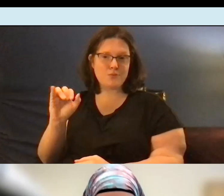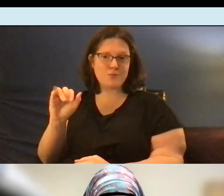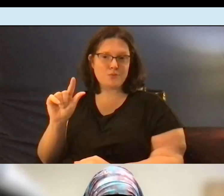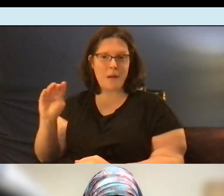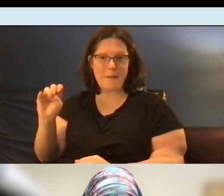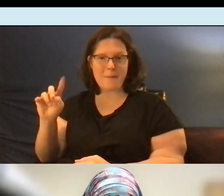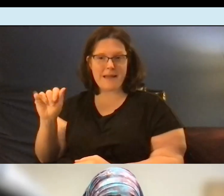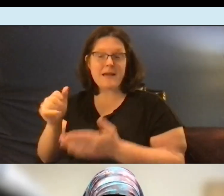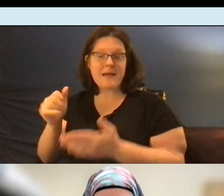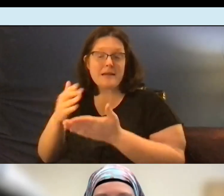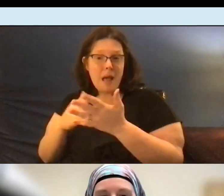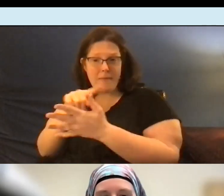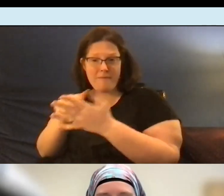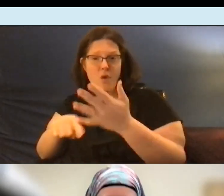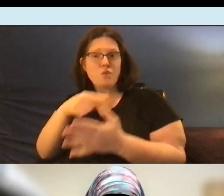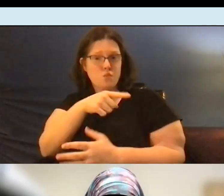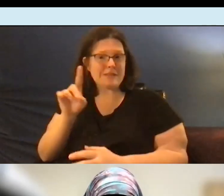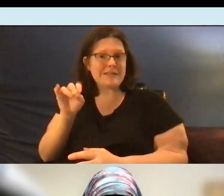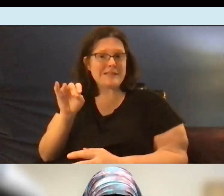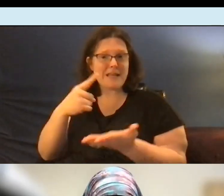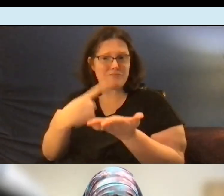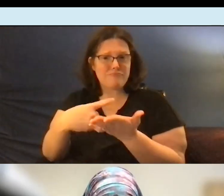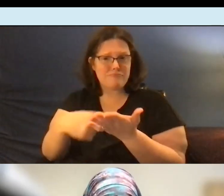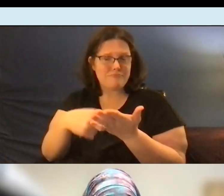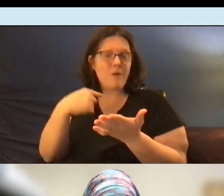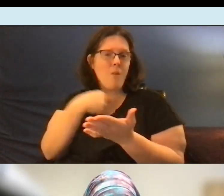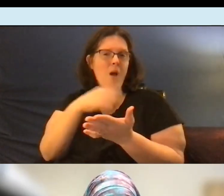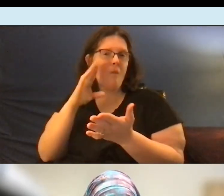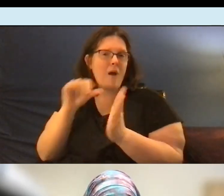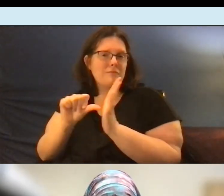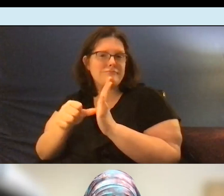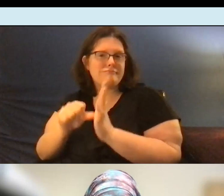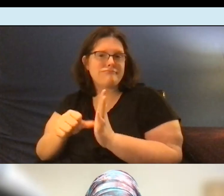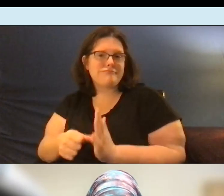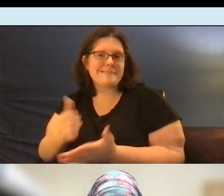your uh slides but uh we'll just kind of reiterate some of them. The first one is: